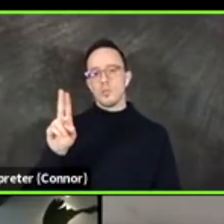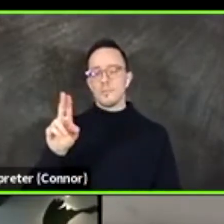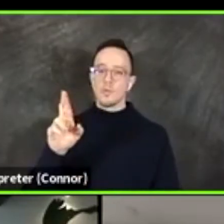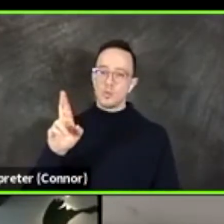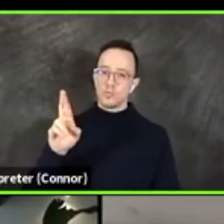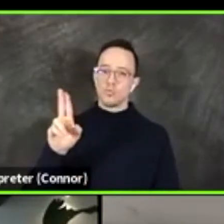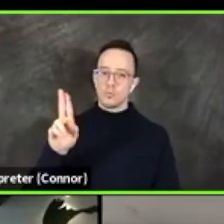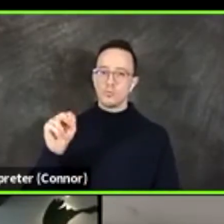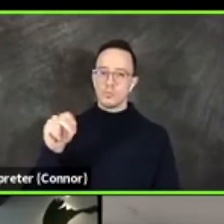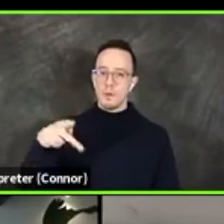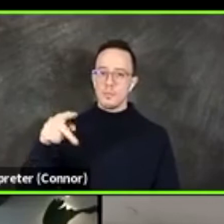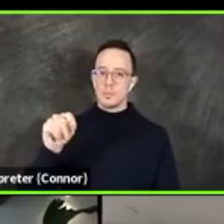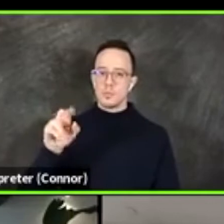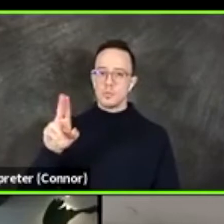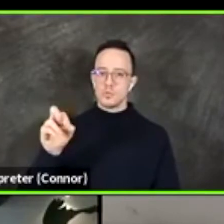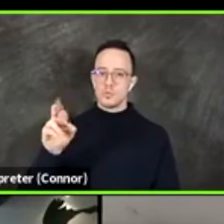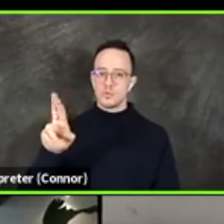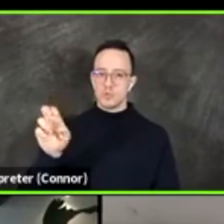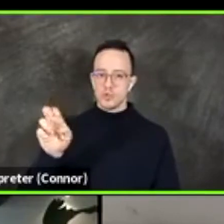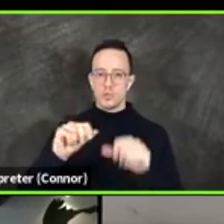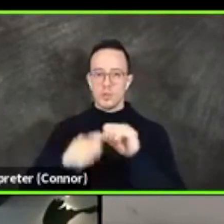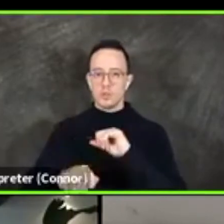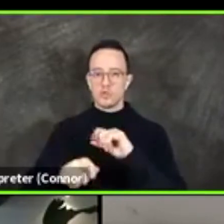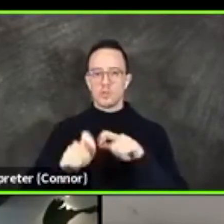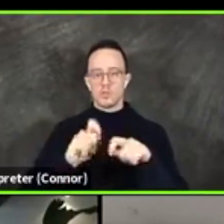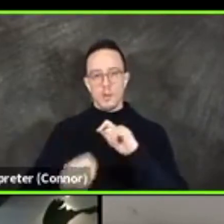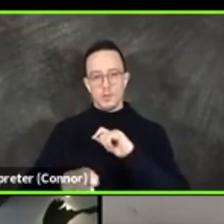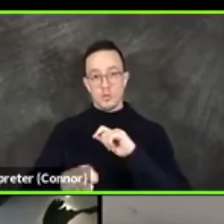WHEN RUPTURE OCCURS, MAYBE THIS IS A MASSIVE RUPTURE, WHEN --